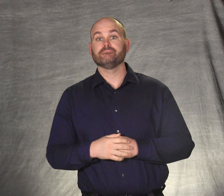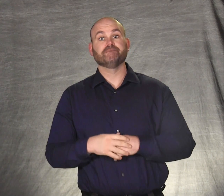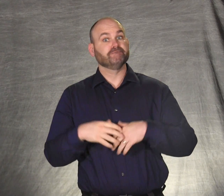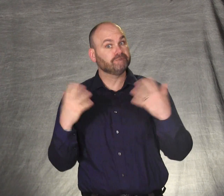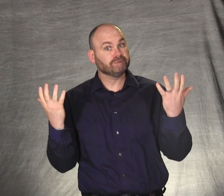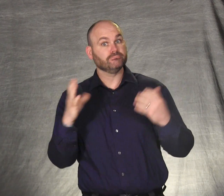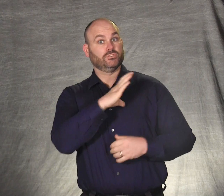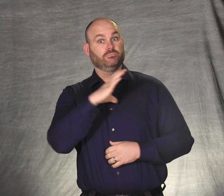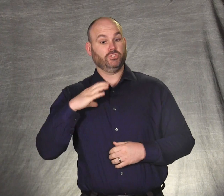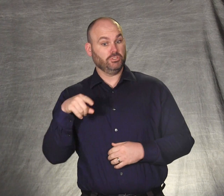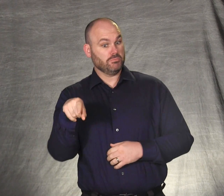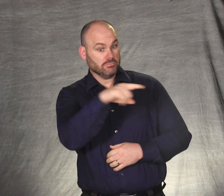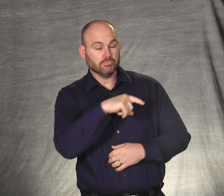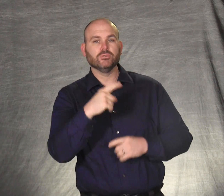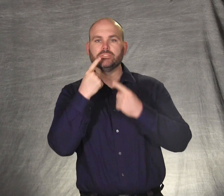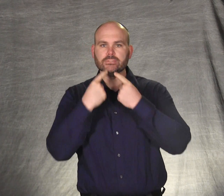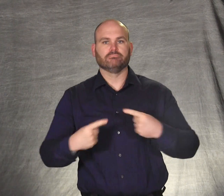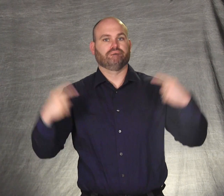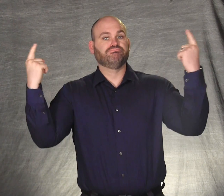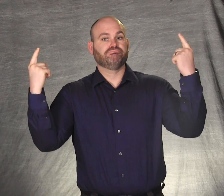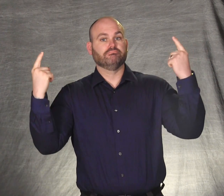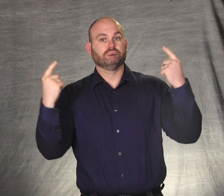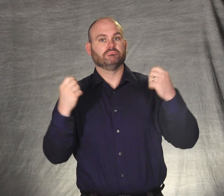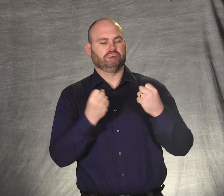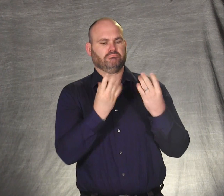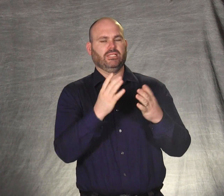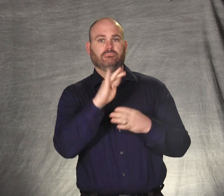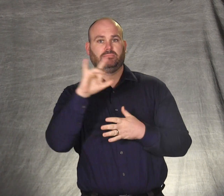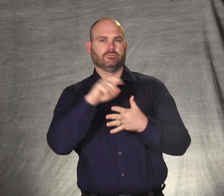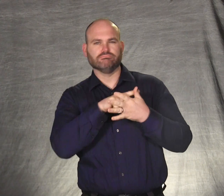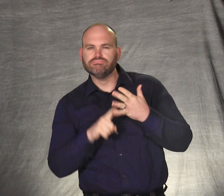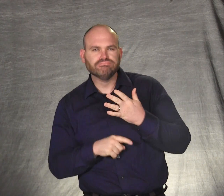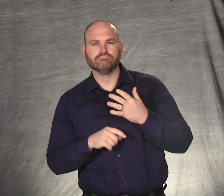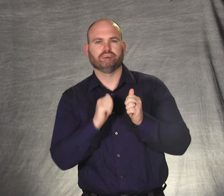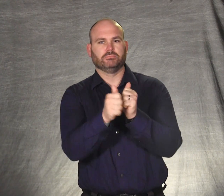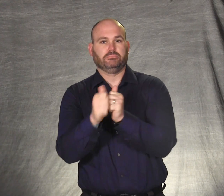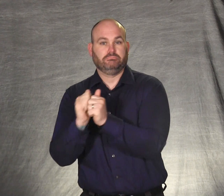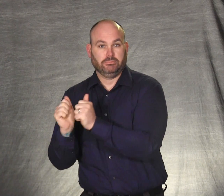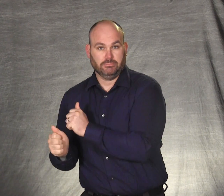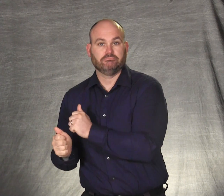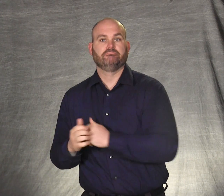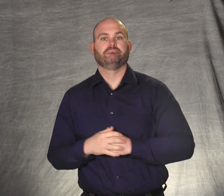Despite this, the Commission succeeded at getting many of our bills passed this year.